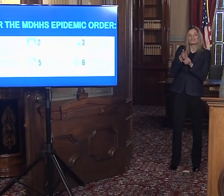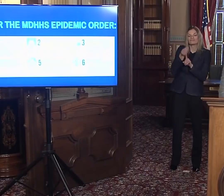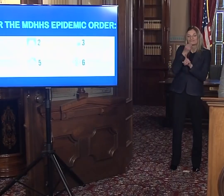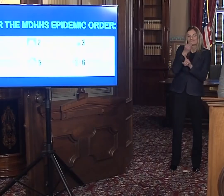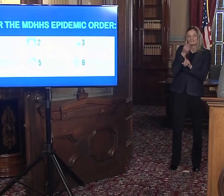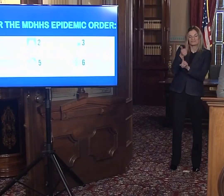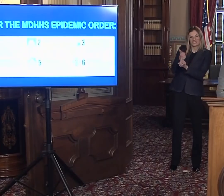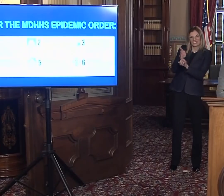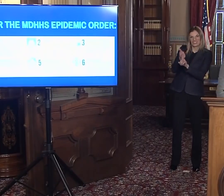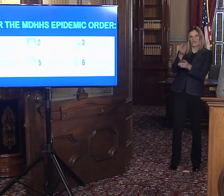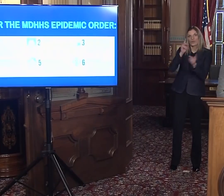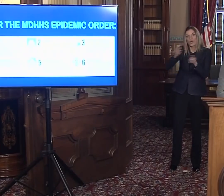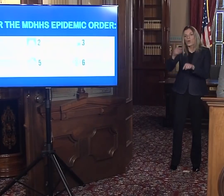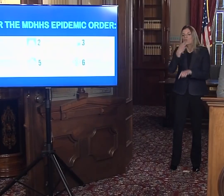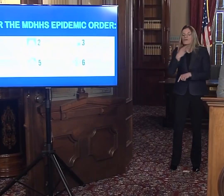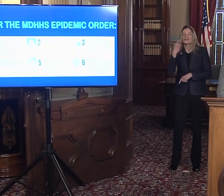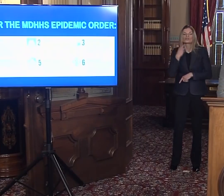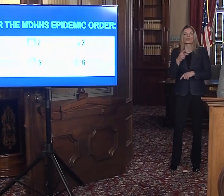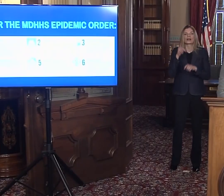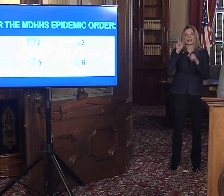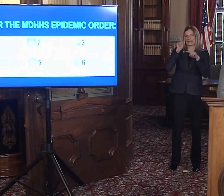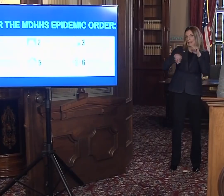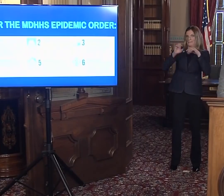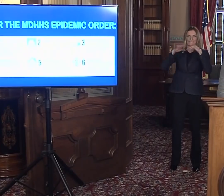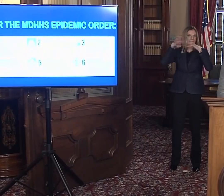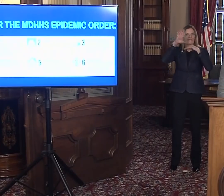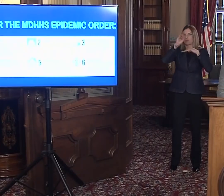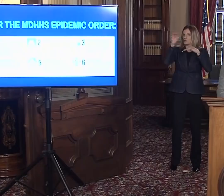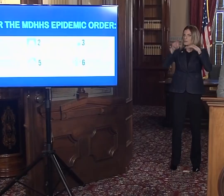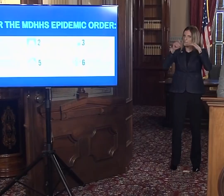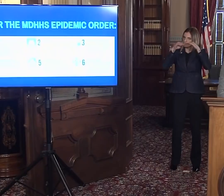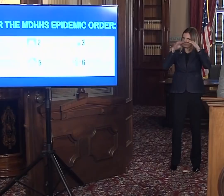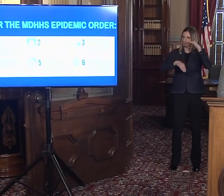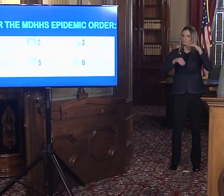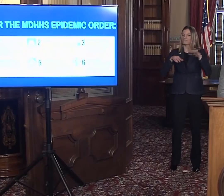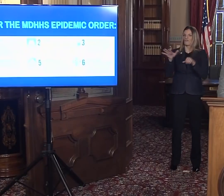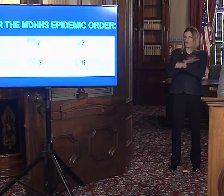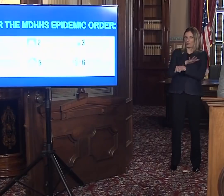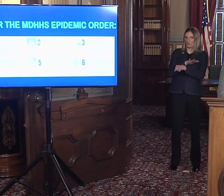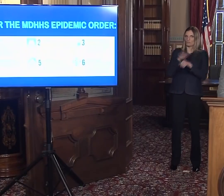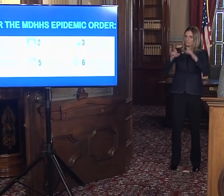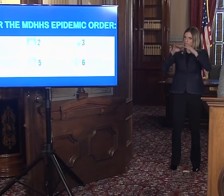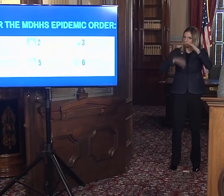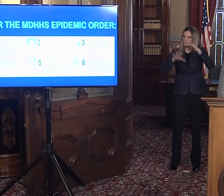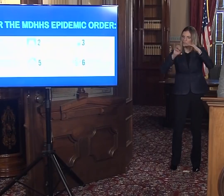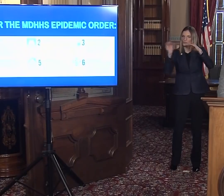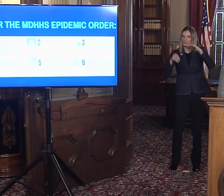FLOPROHIBITED IF THEY EXCEED 25%. FOOD SERVICE ESTABLISHMENTS CANNOT EXCEED 50% OF NORMAL